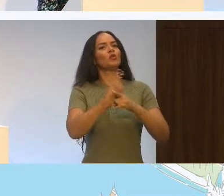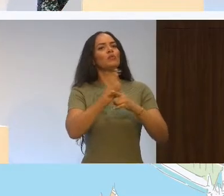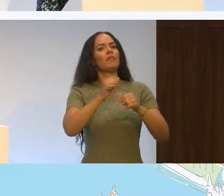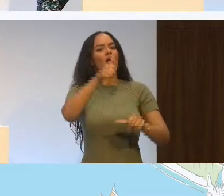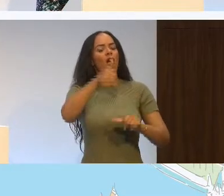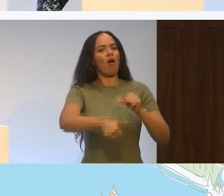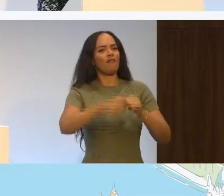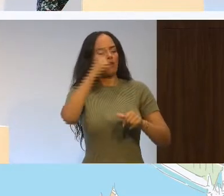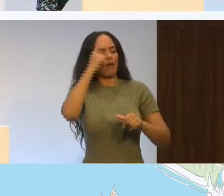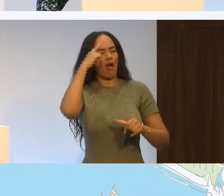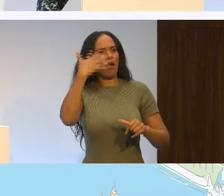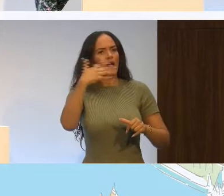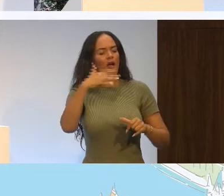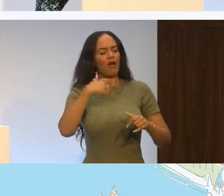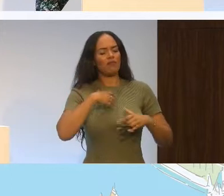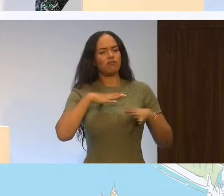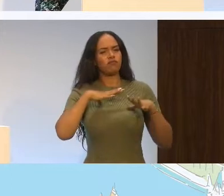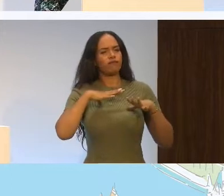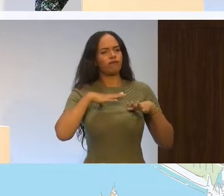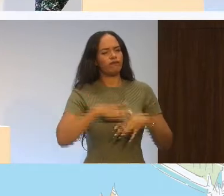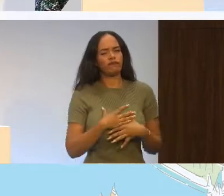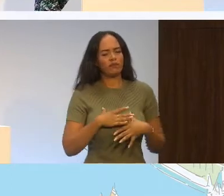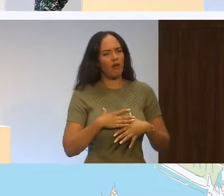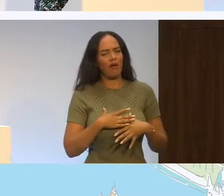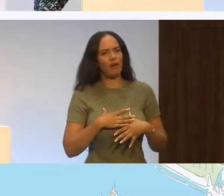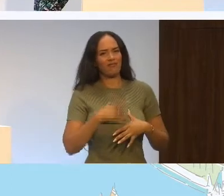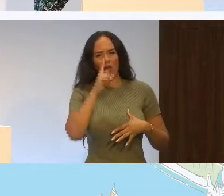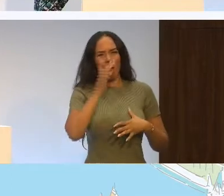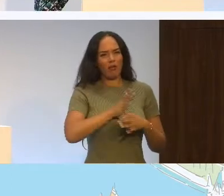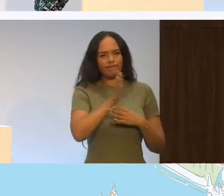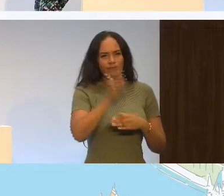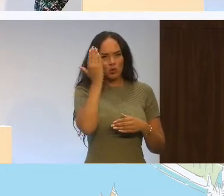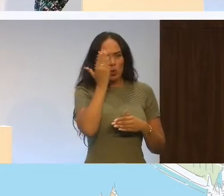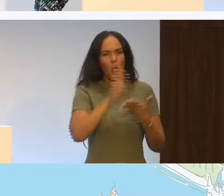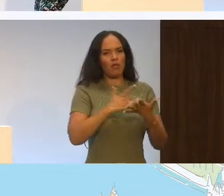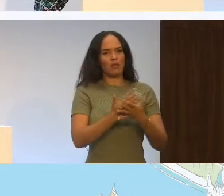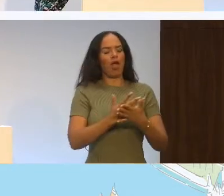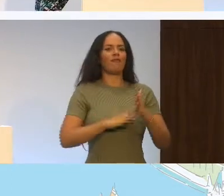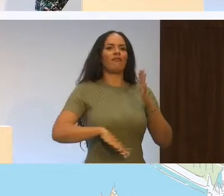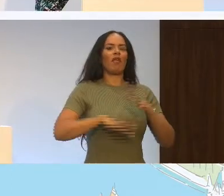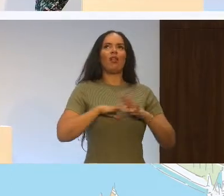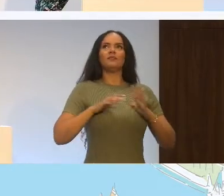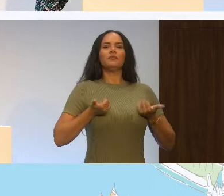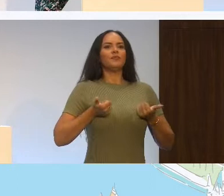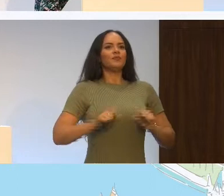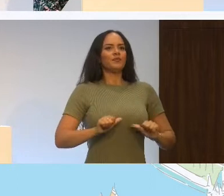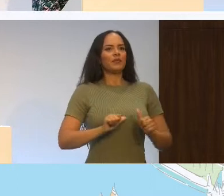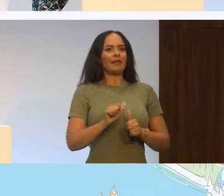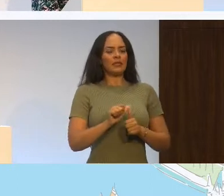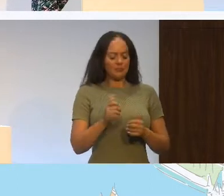that preclude him going to school until he's had that rest. So what do these symptoms tell us? I hope I've described that